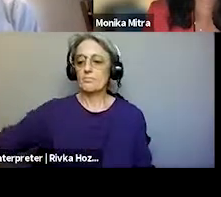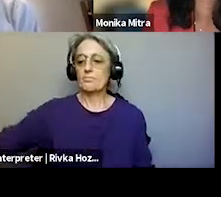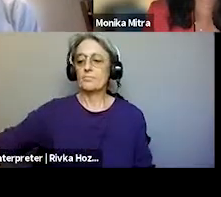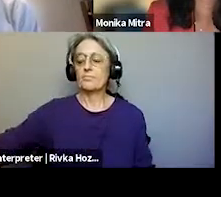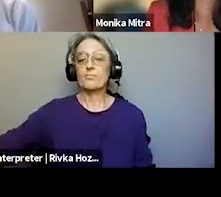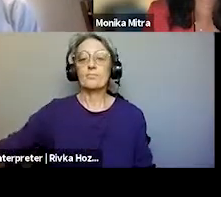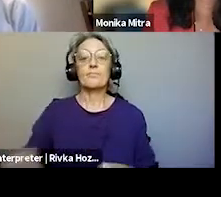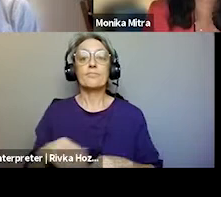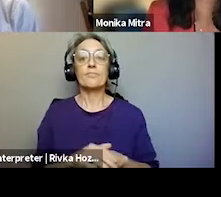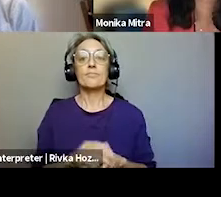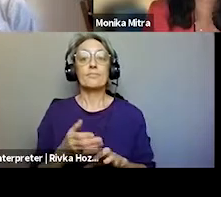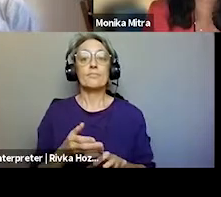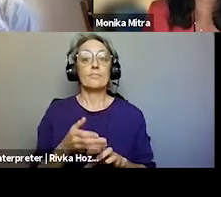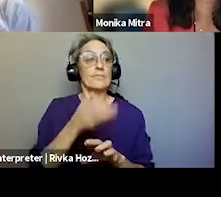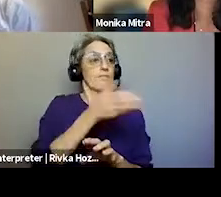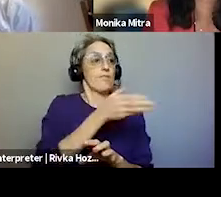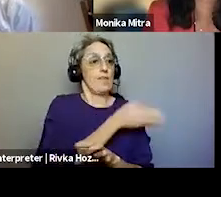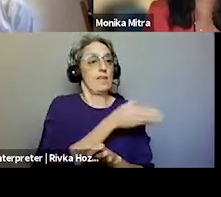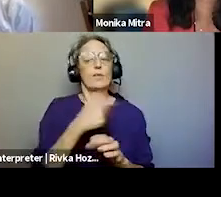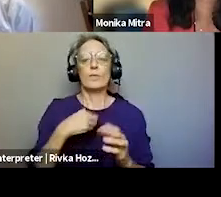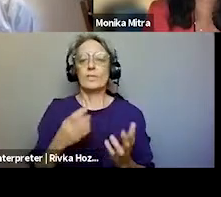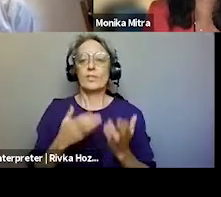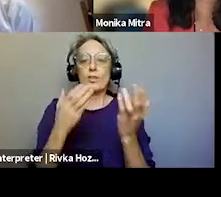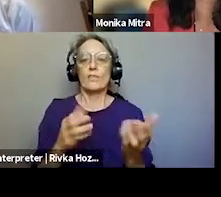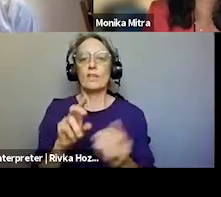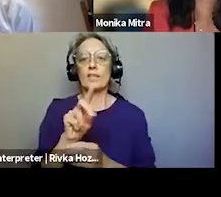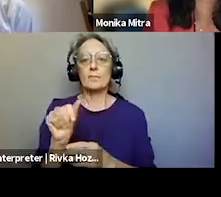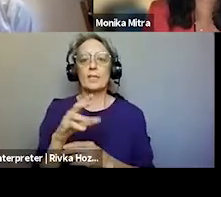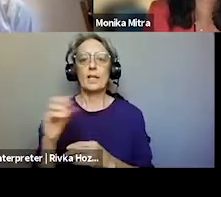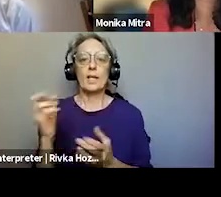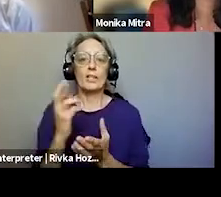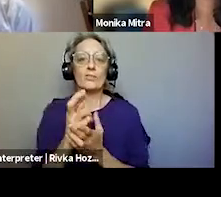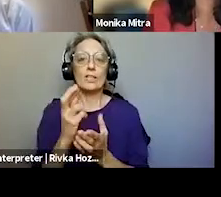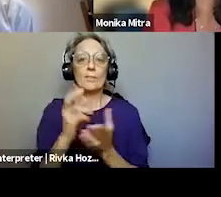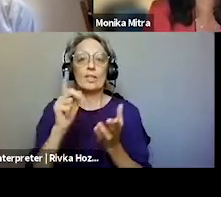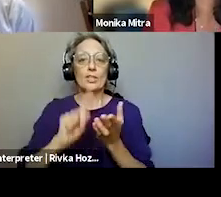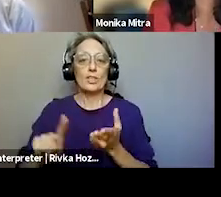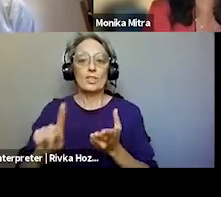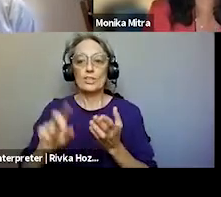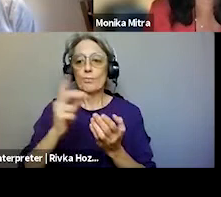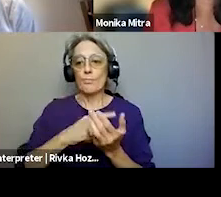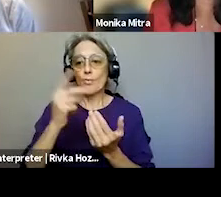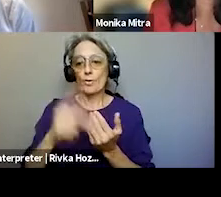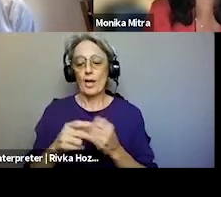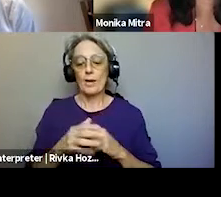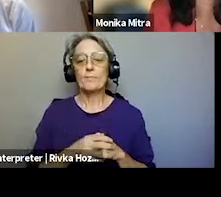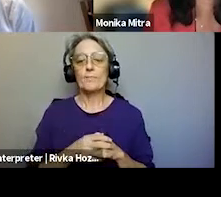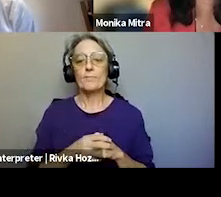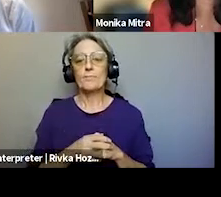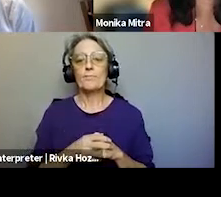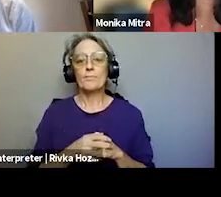we offered a disability and rehabilitation research program funding opportunity for